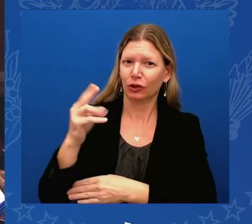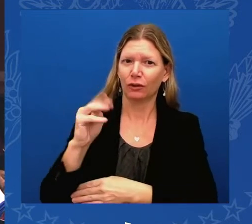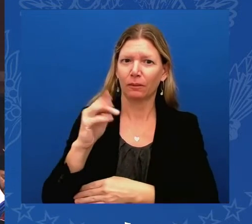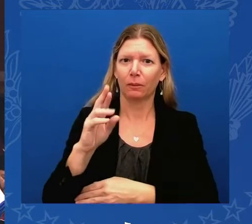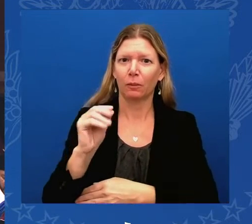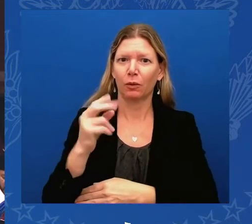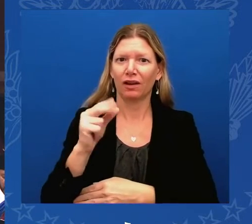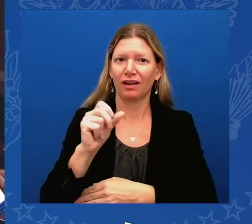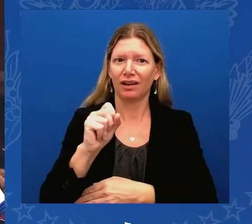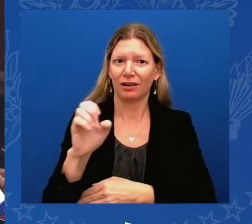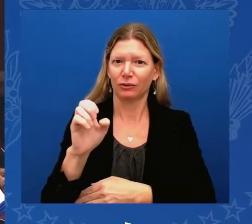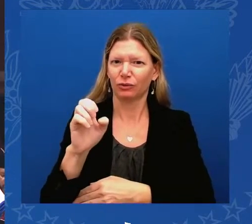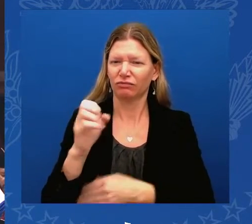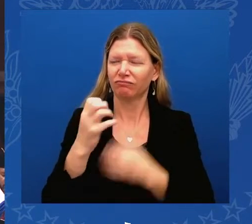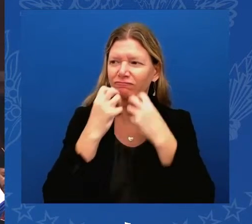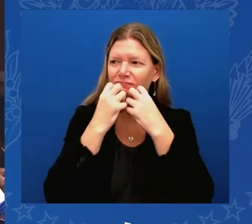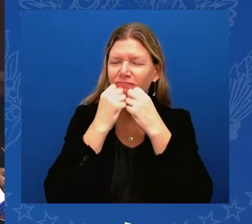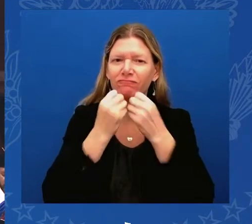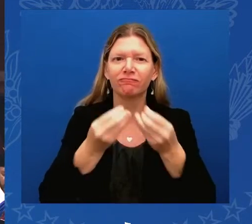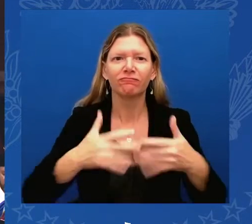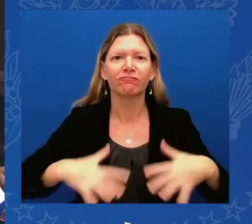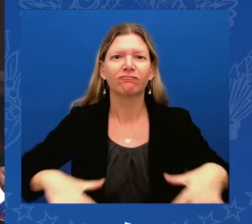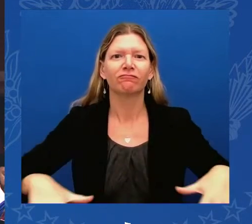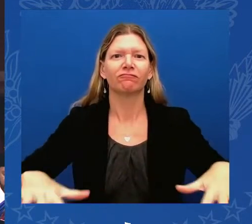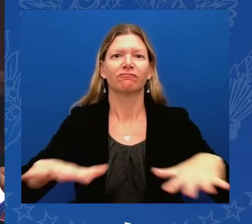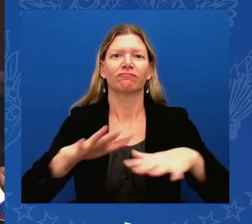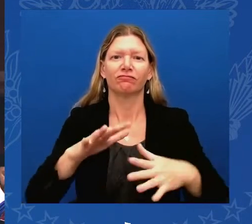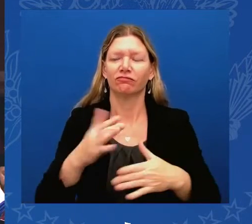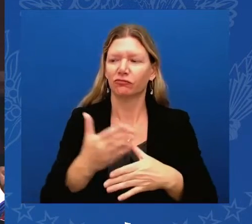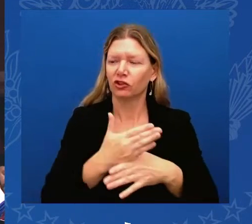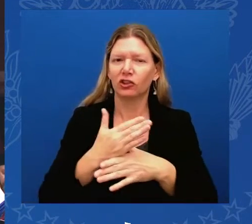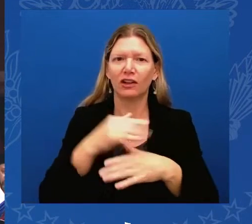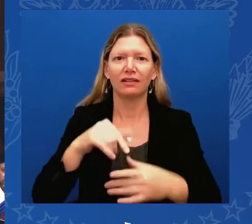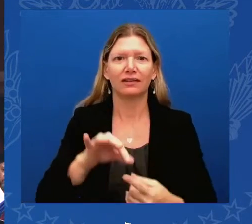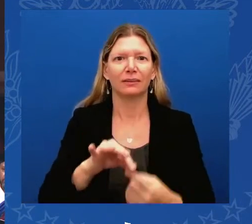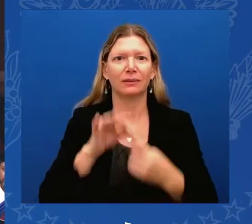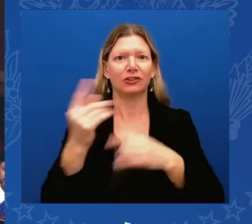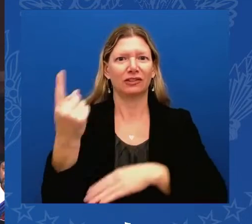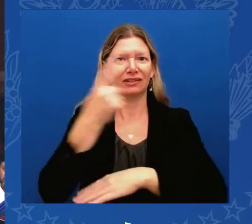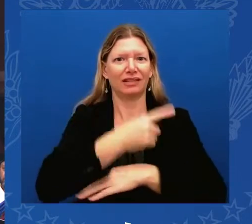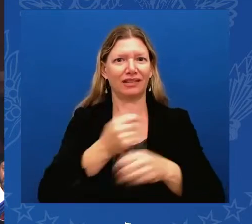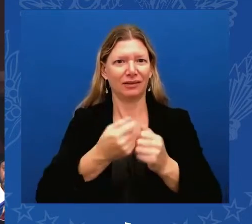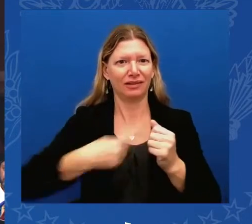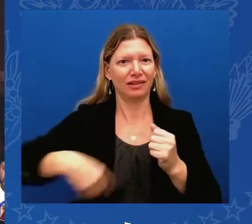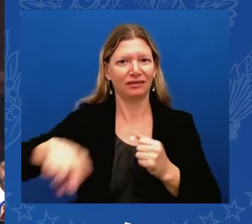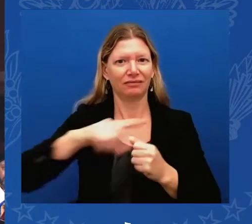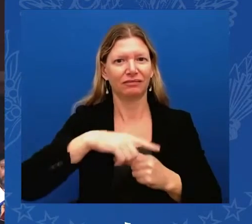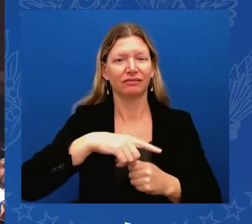Ladies and gentlemen, please welcome to the podium the 46th President of the United States,